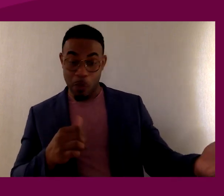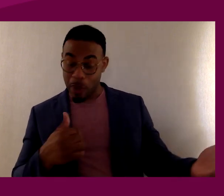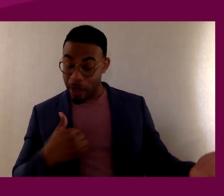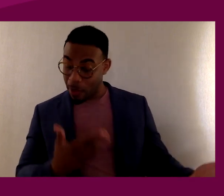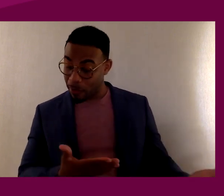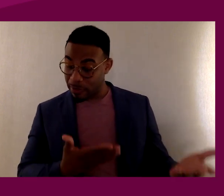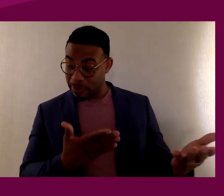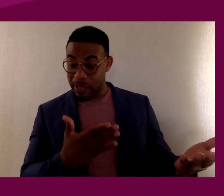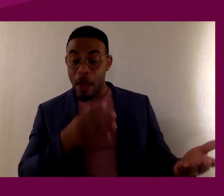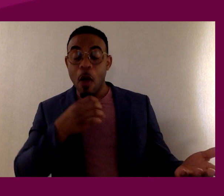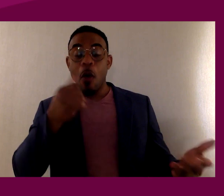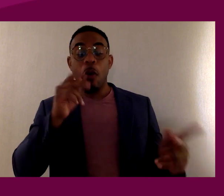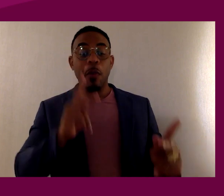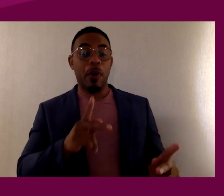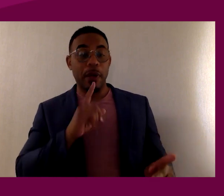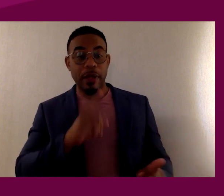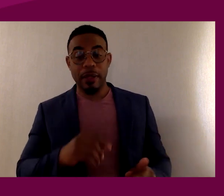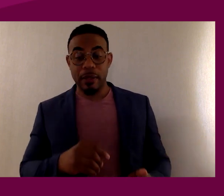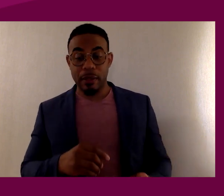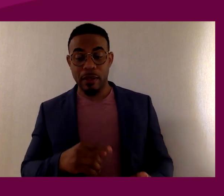Bruce Curtis: And so what I would say